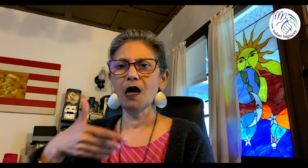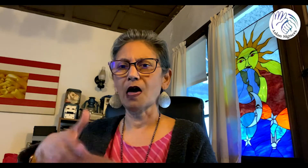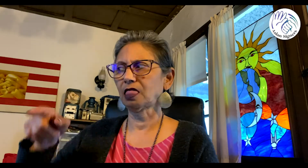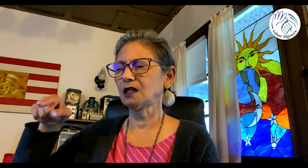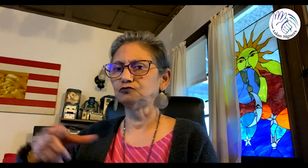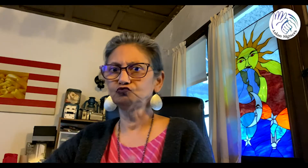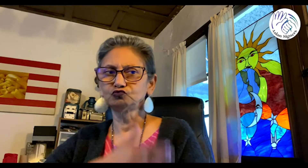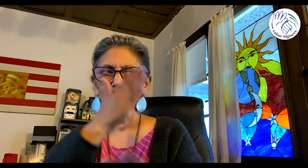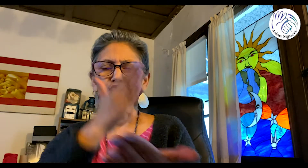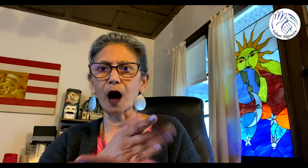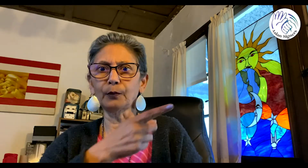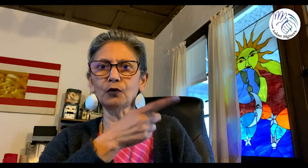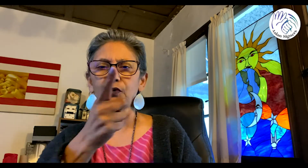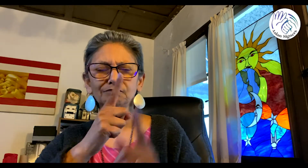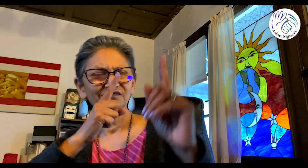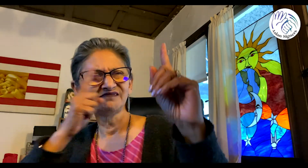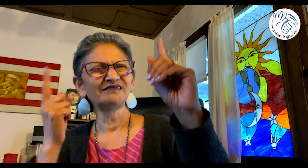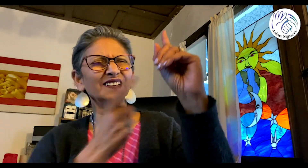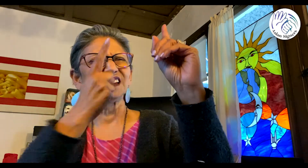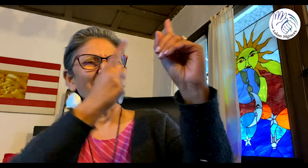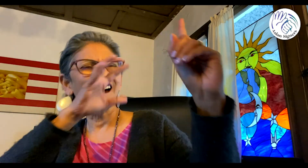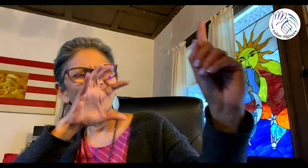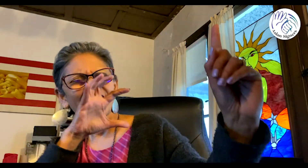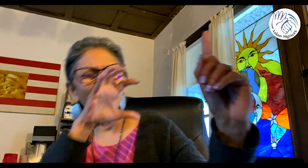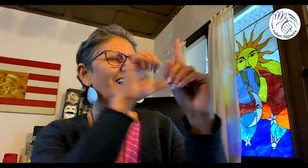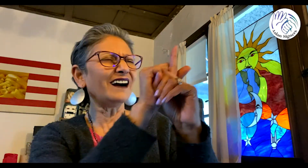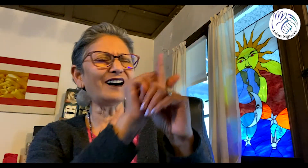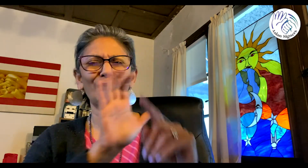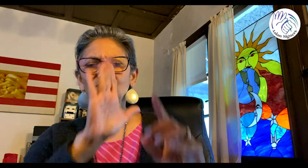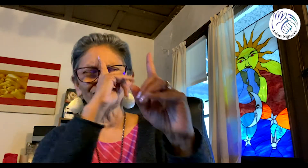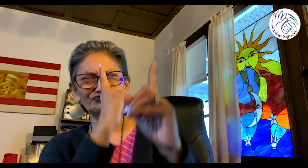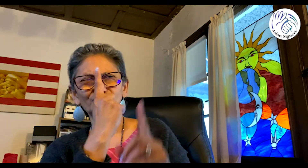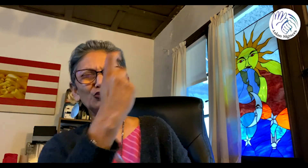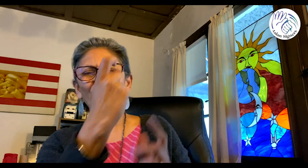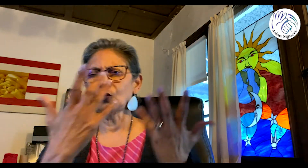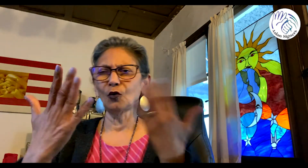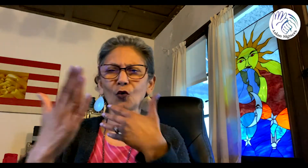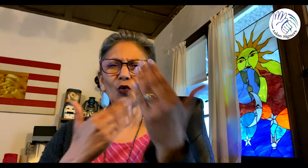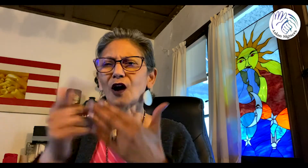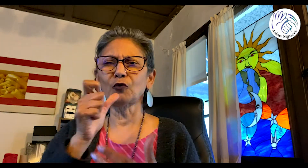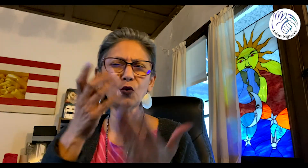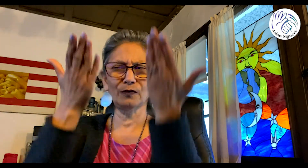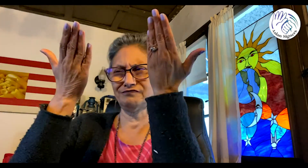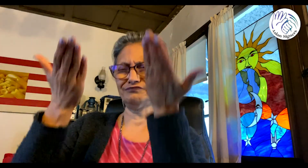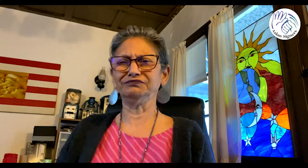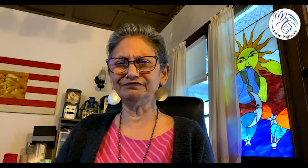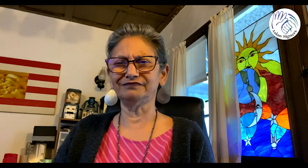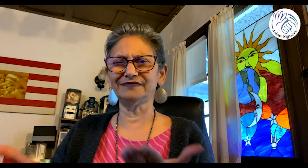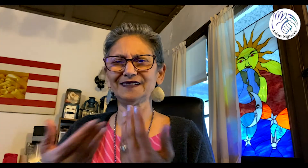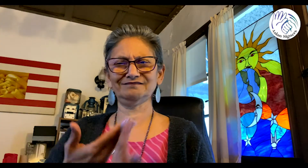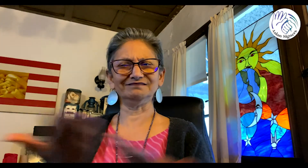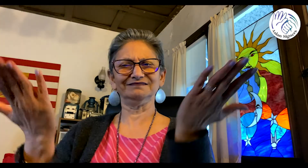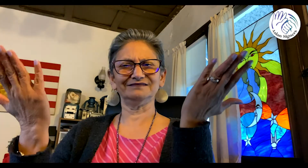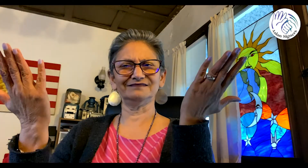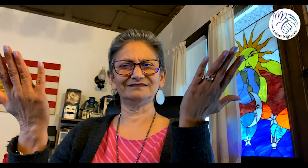Don't let anything stop you from achieving your goals and whoever you want to become!